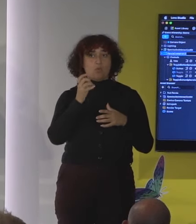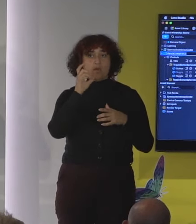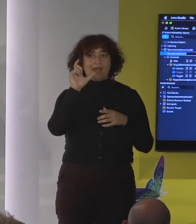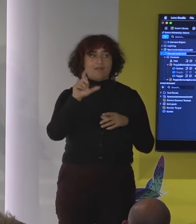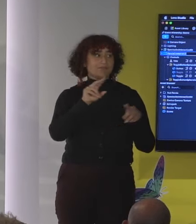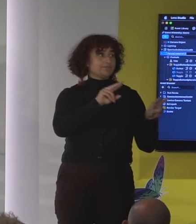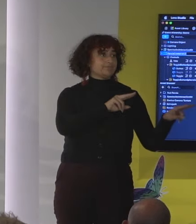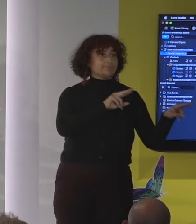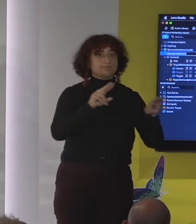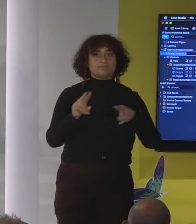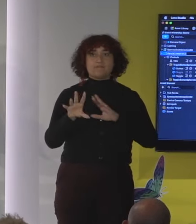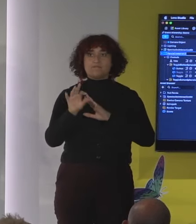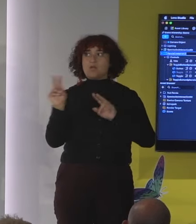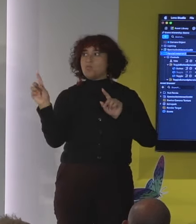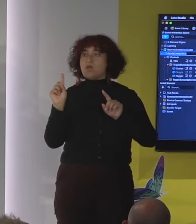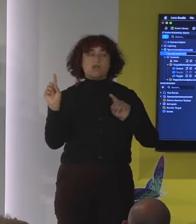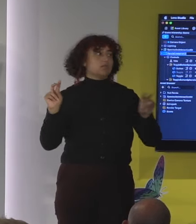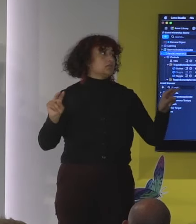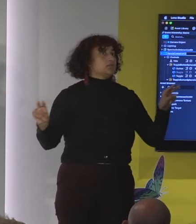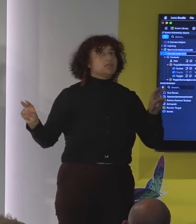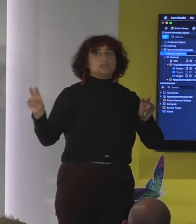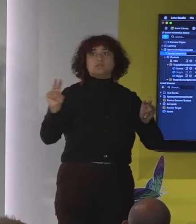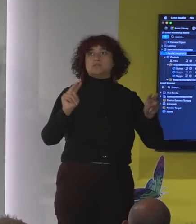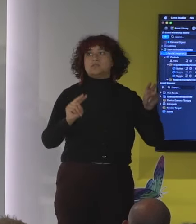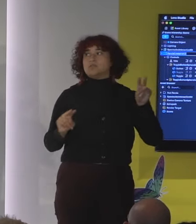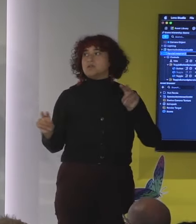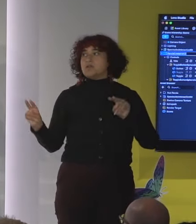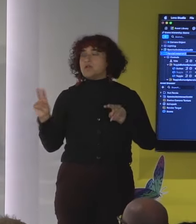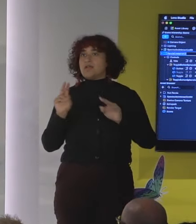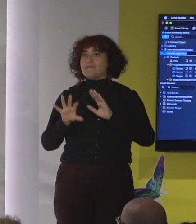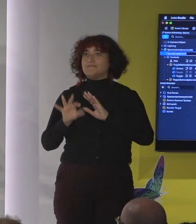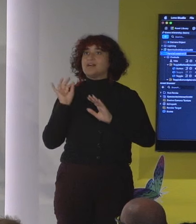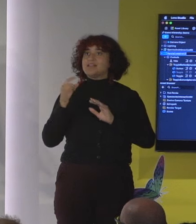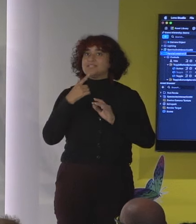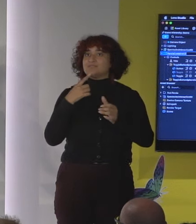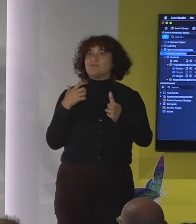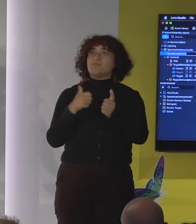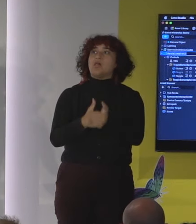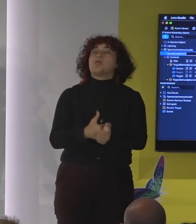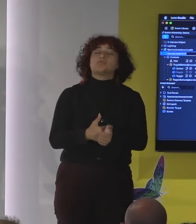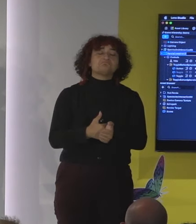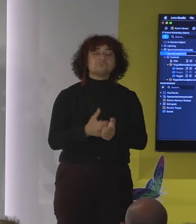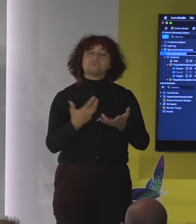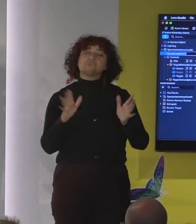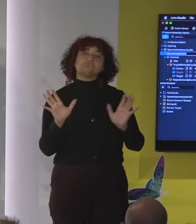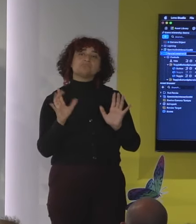and find where it is initially and actually trigger that button that says follow me around. So, I'm gonna go down here